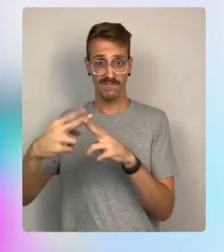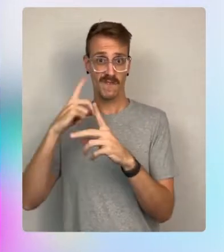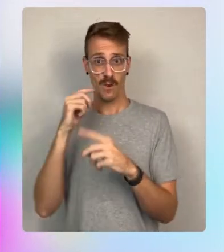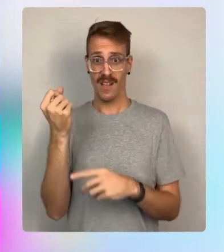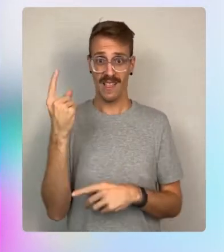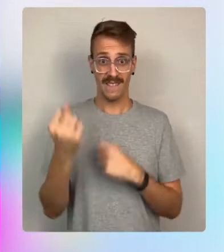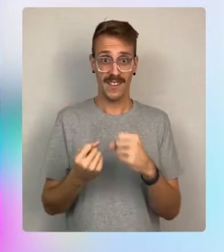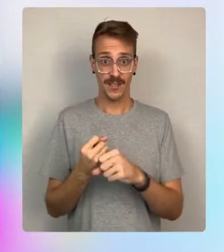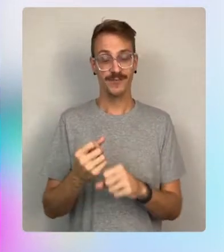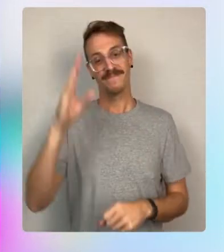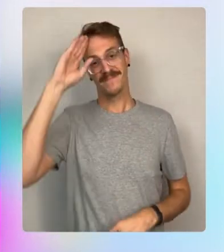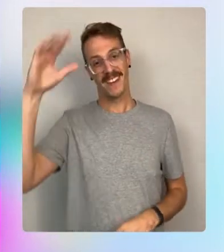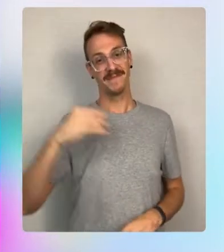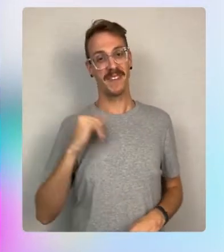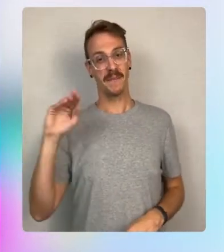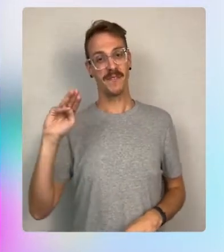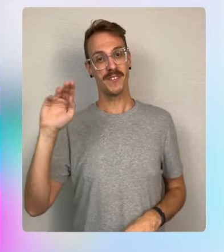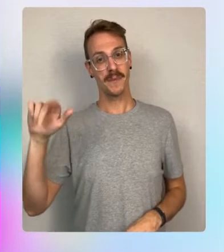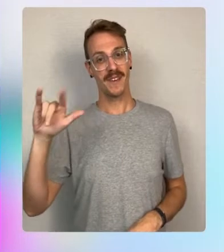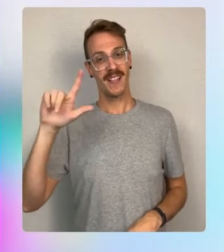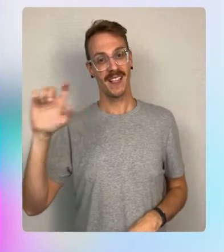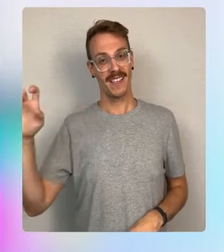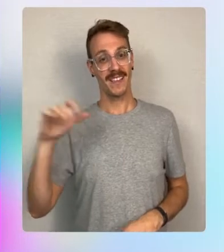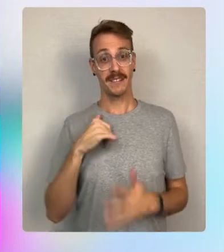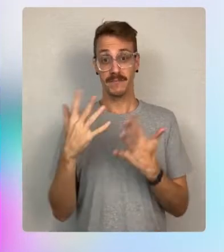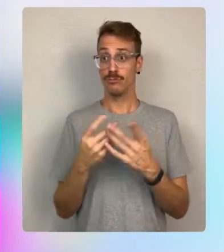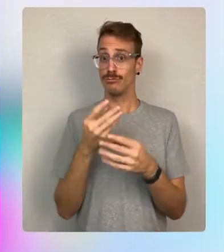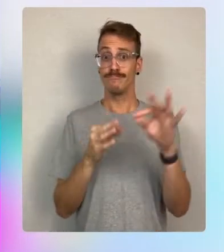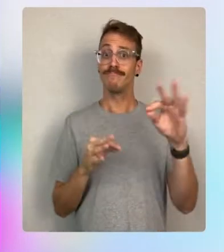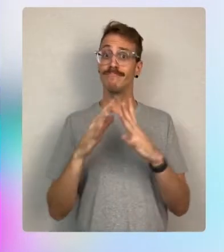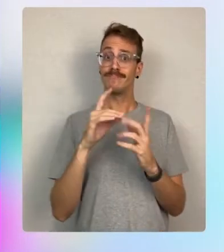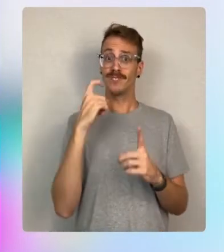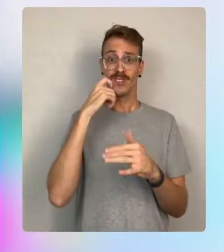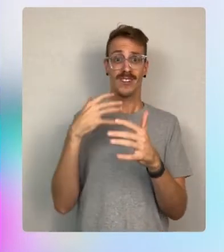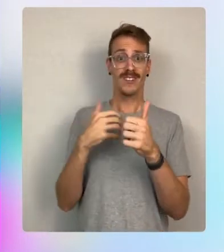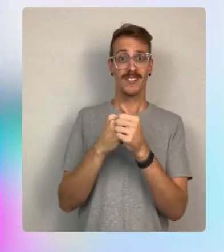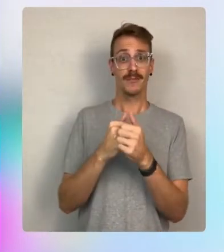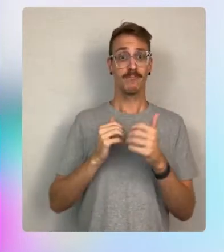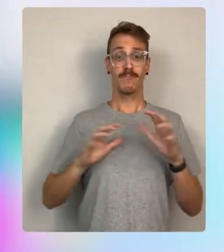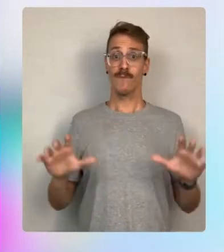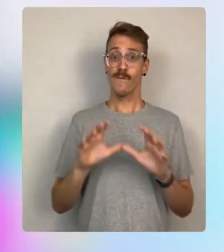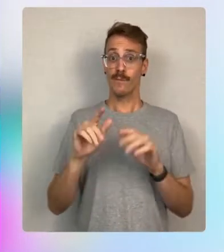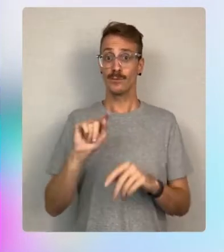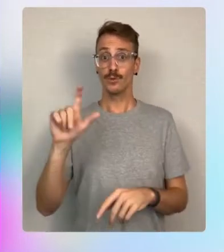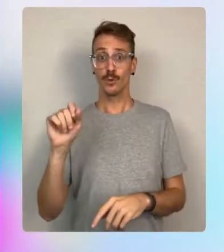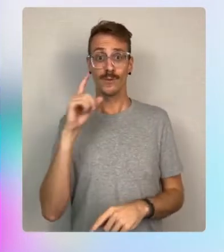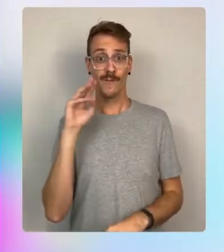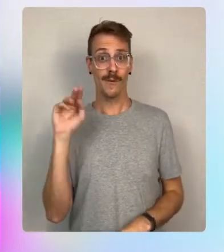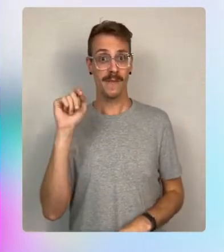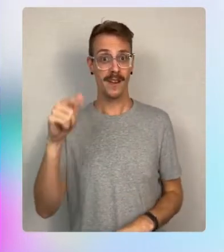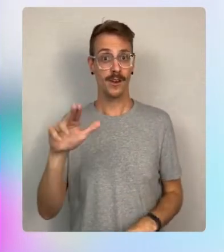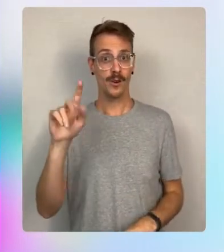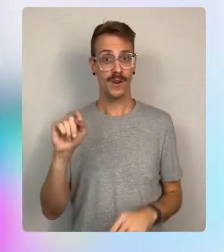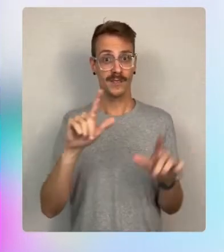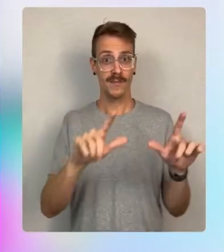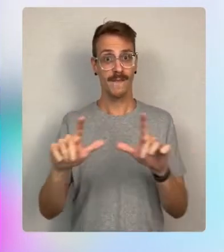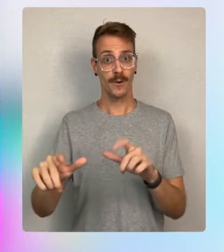Hi, everybody. I'm Jimmy Lee, and I'm here to tell you about the latest performance tools for the Meta Quest platform.